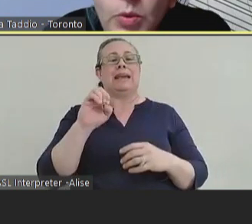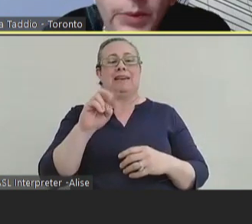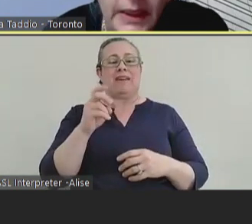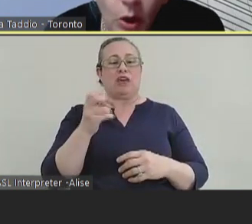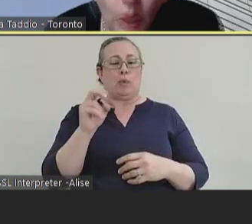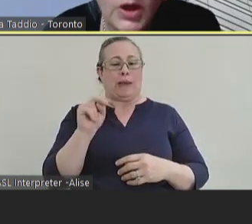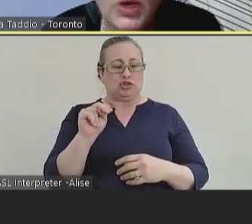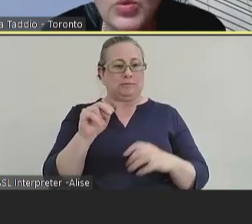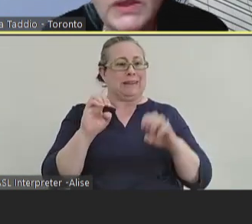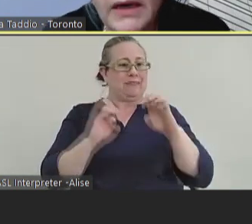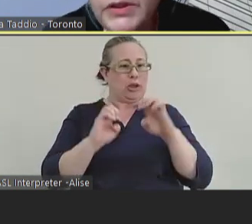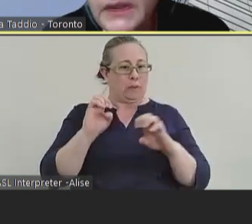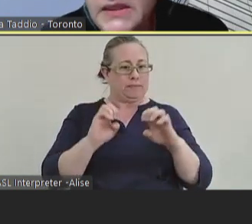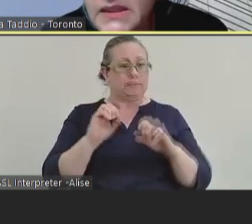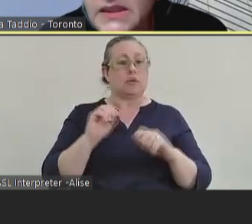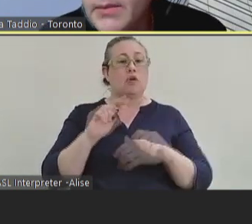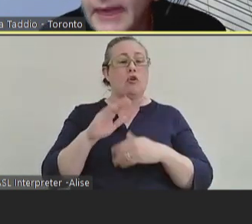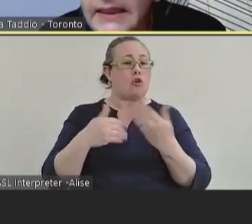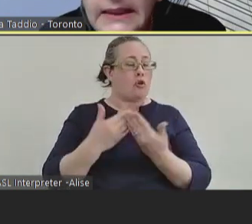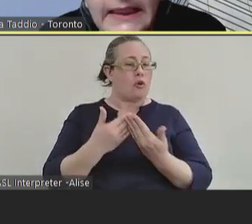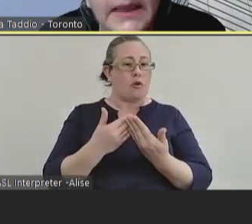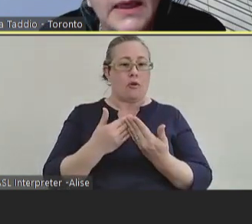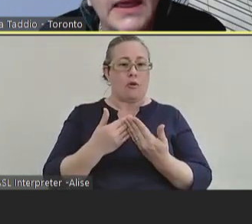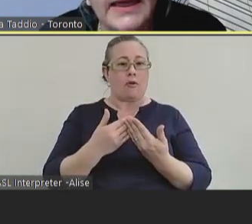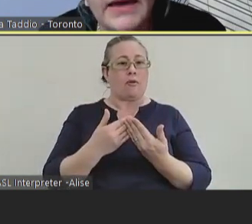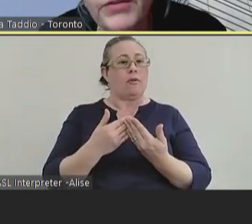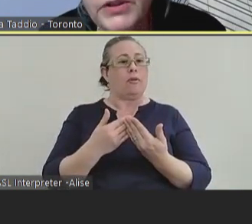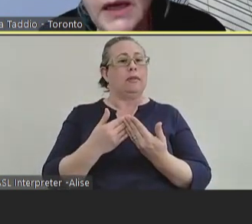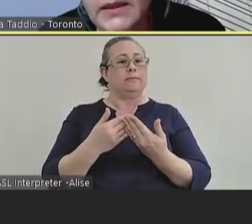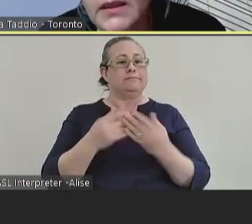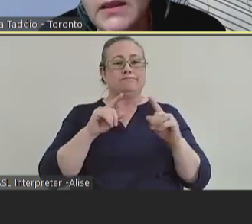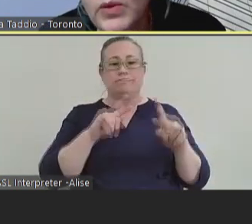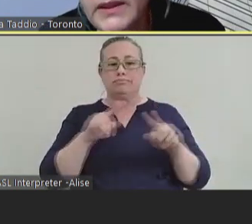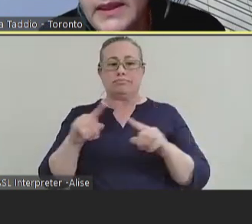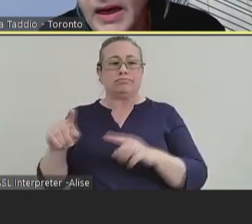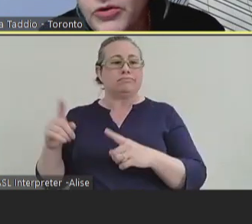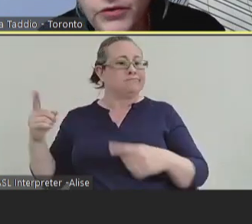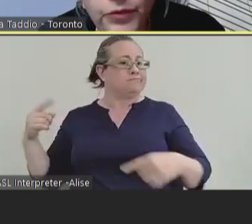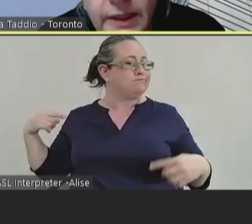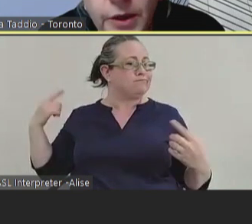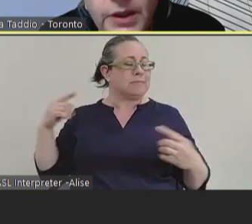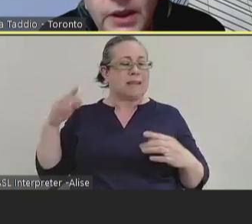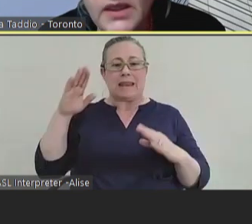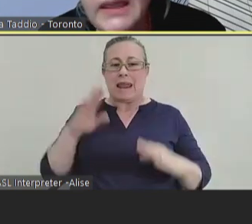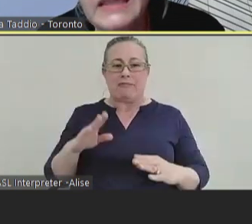where we go was never done systematically and never done with the amount of rigor that is